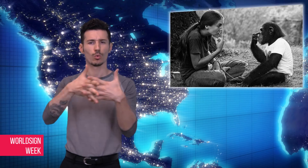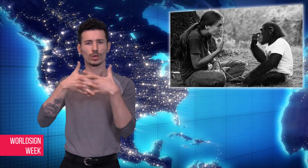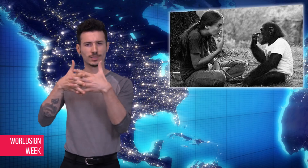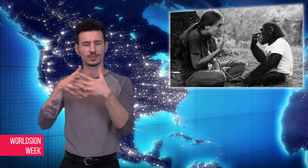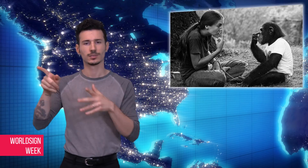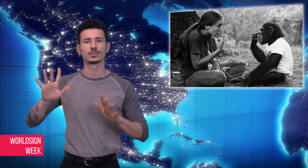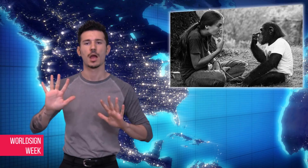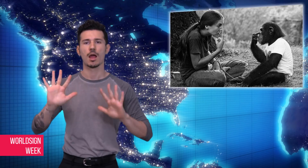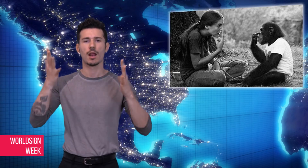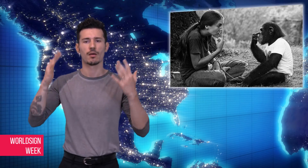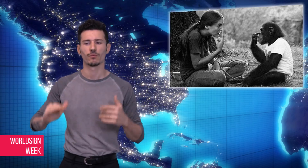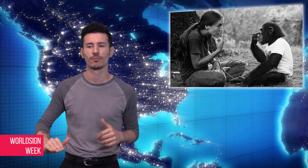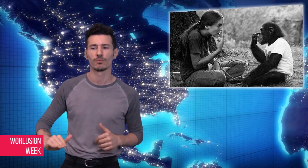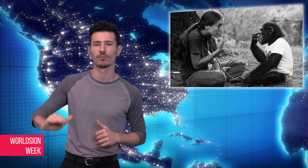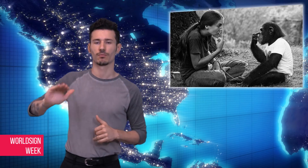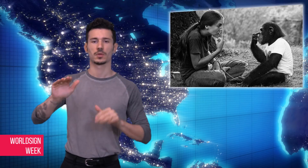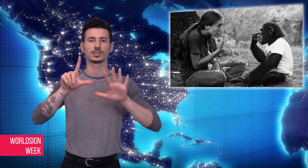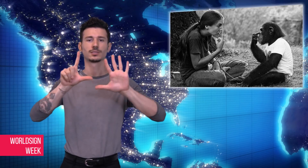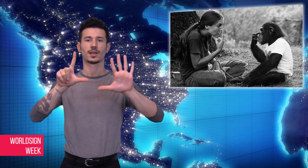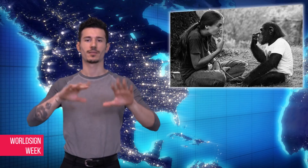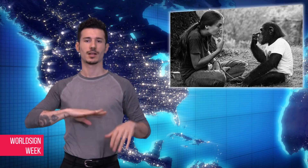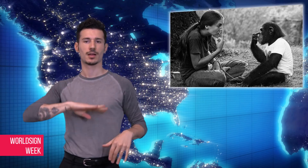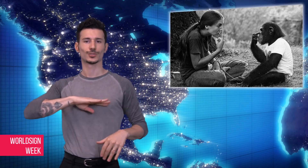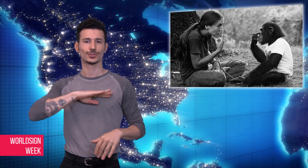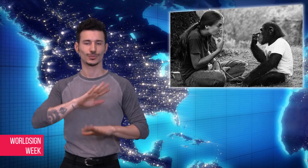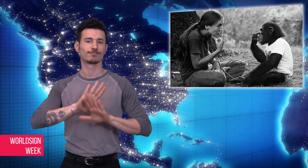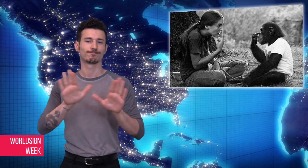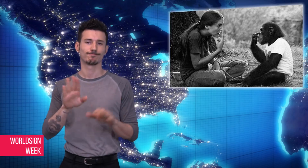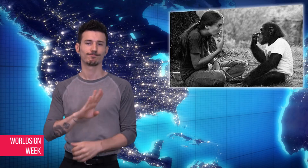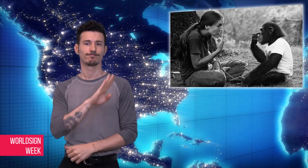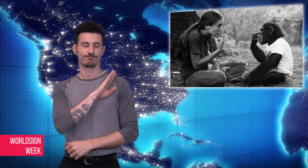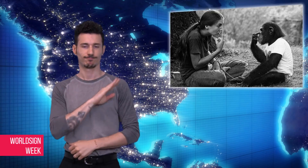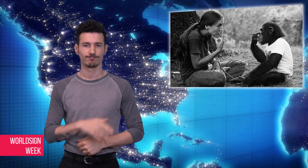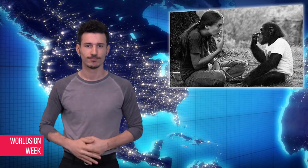U.S. who lived up to 7 years old.